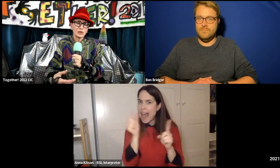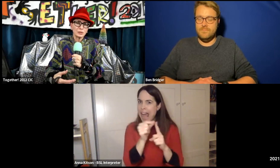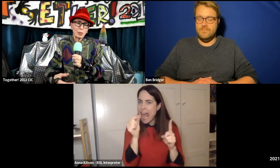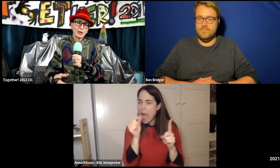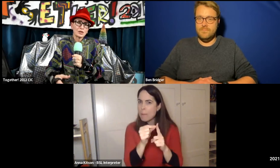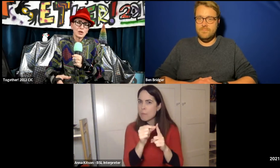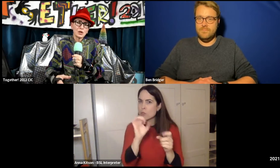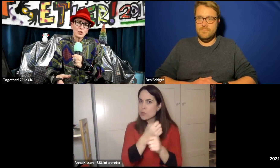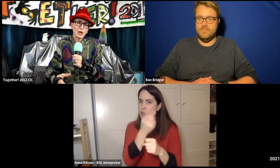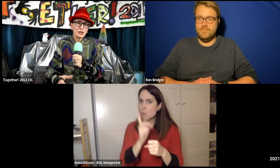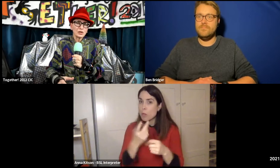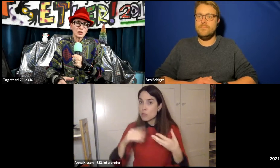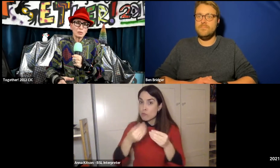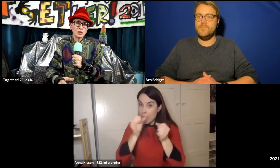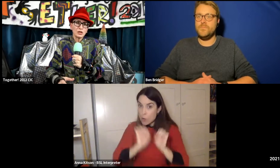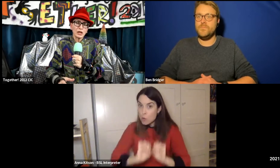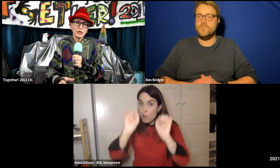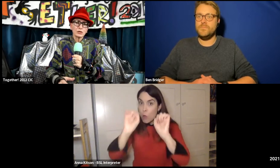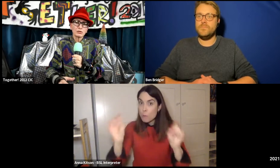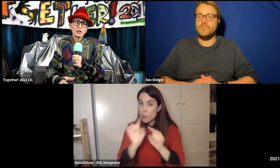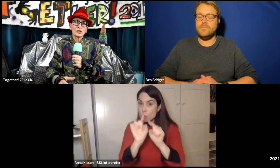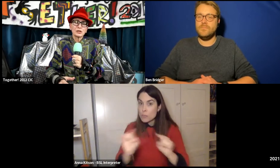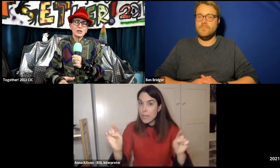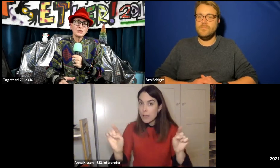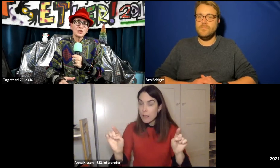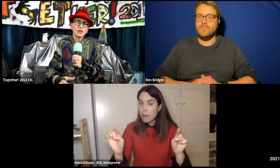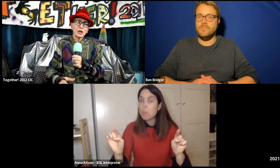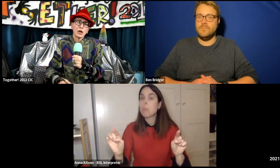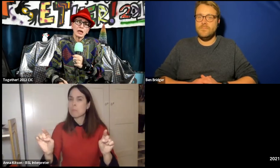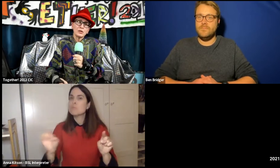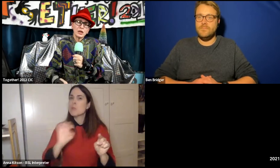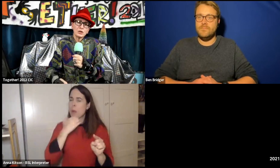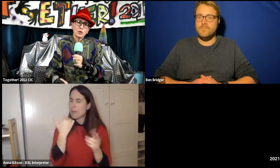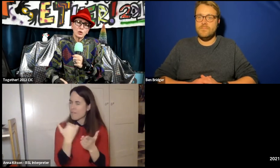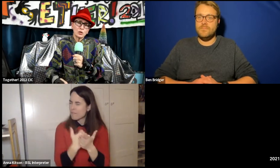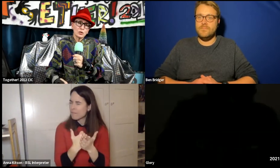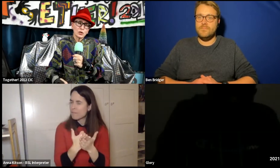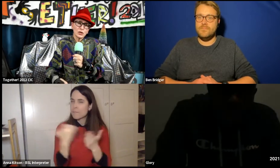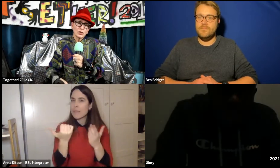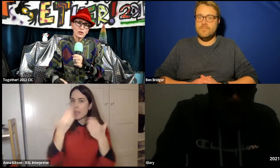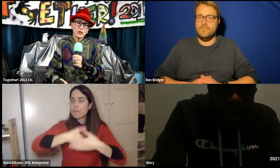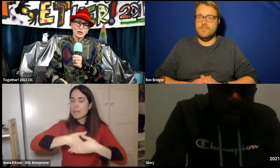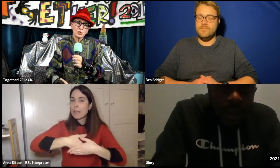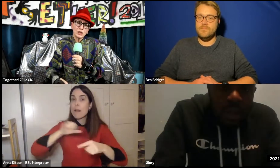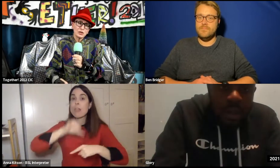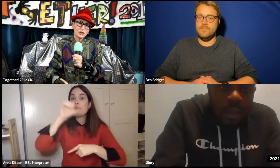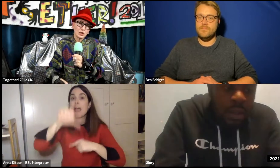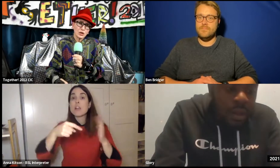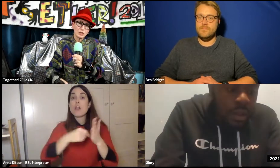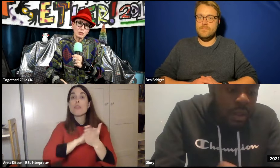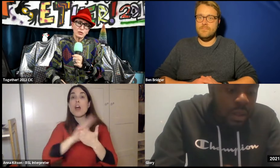So, that's going to be a great evening. Then, on Thursday, in a week's time, we